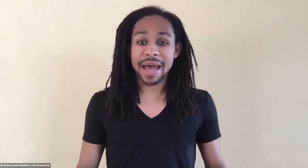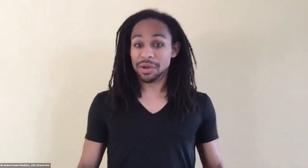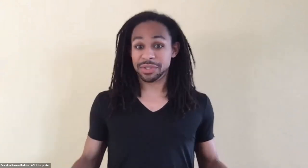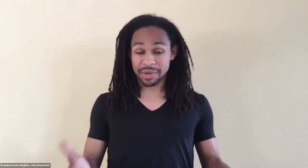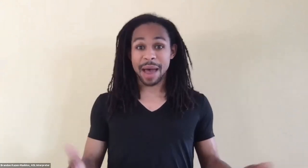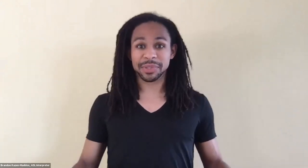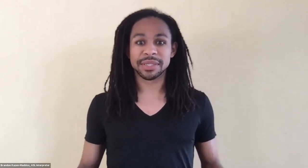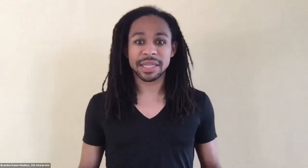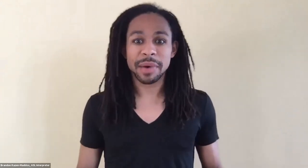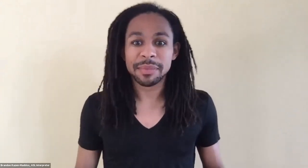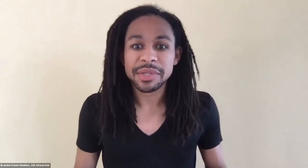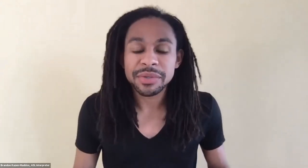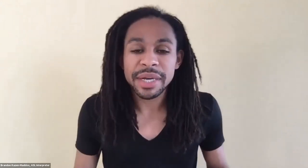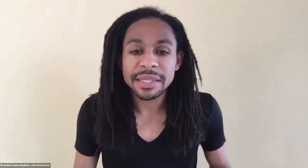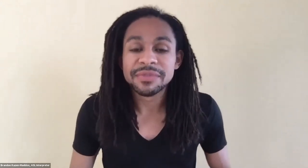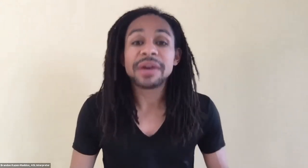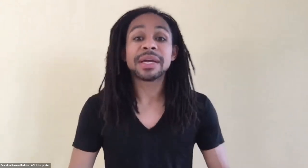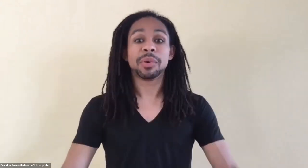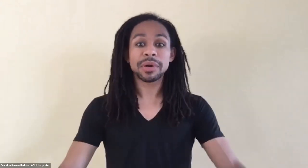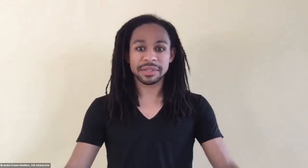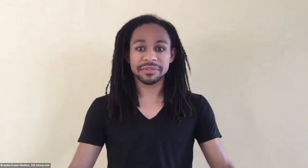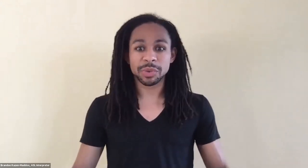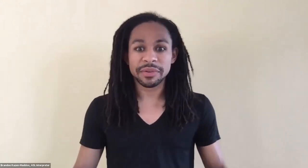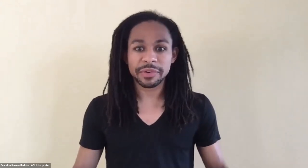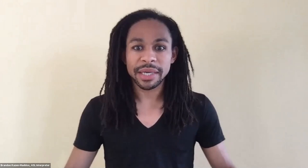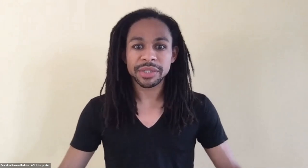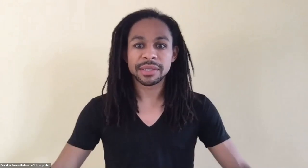and also captions at the bottom of the screen. It's very important visual information.